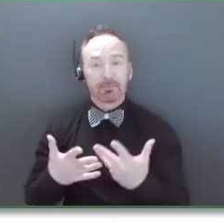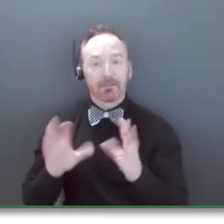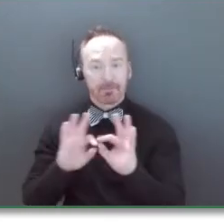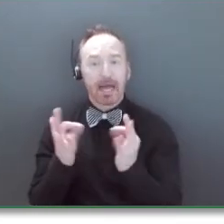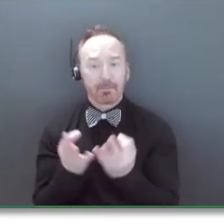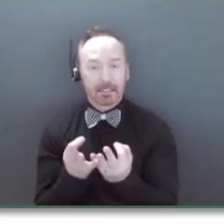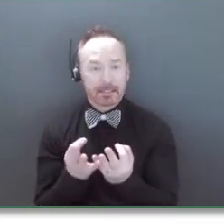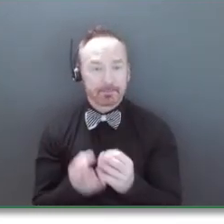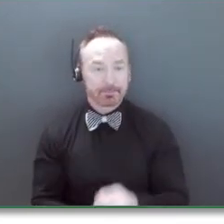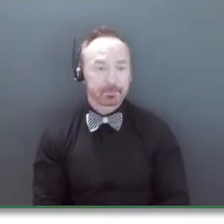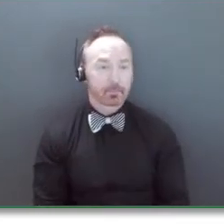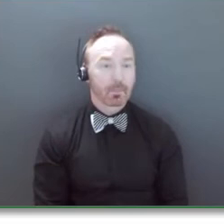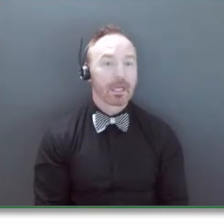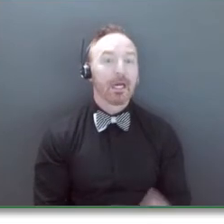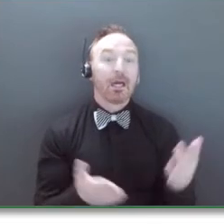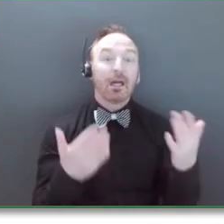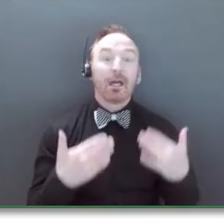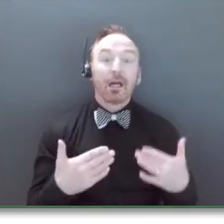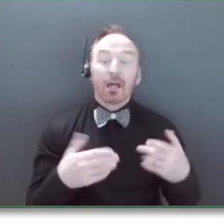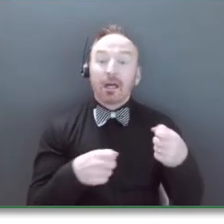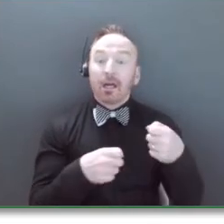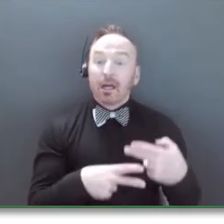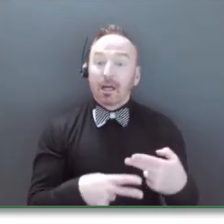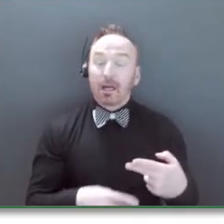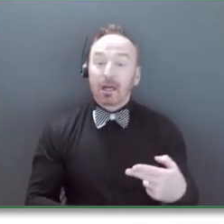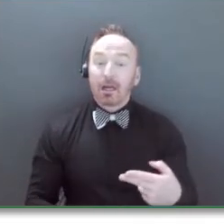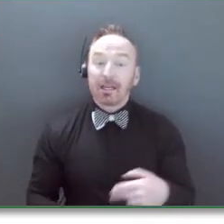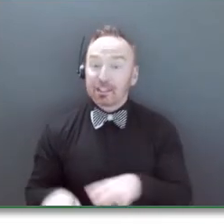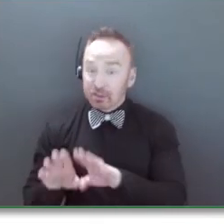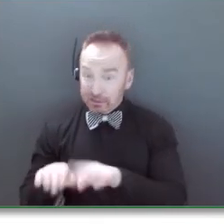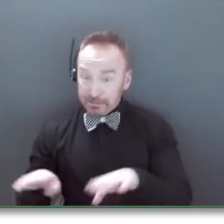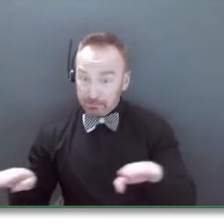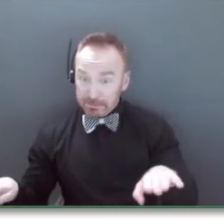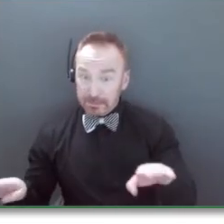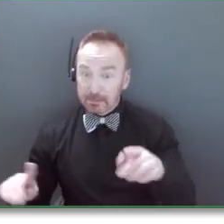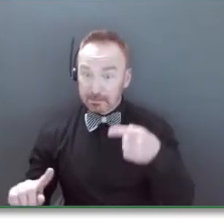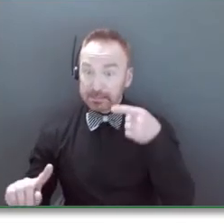Kids in particular, it's so valuable when when we're able to get